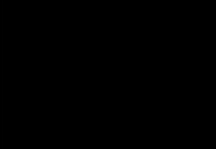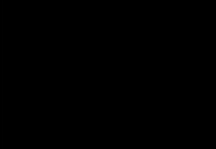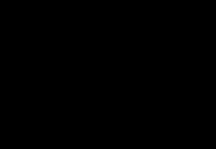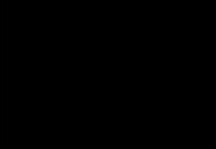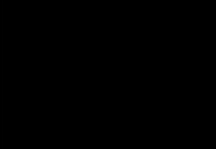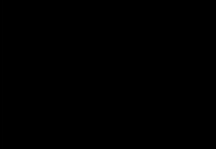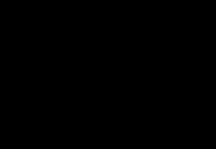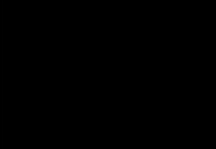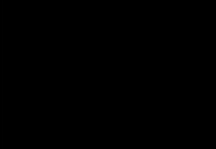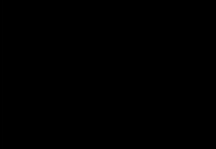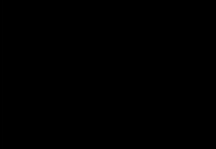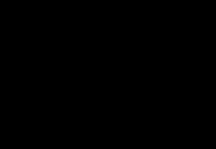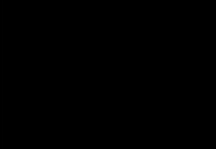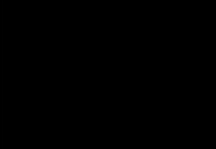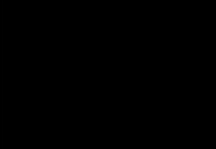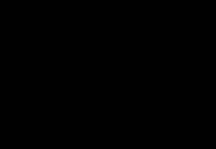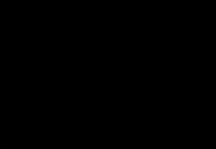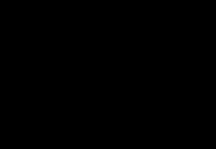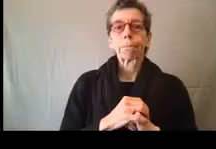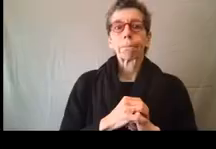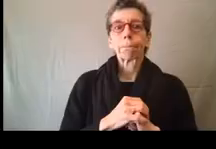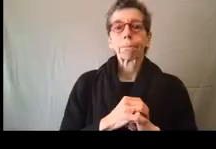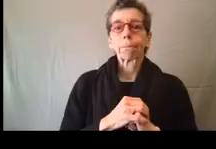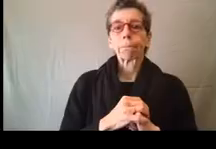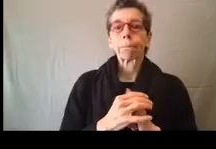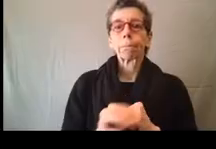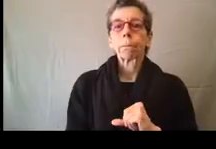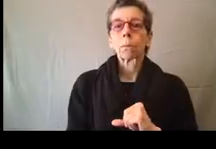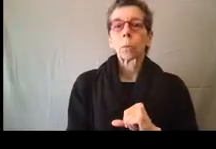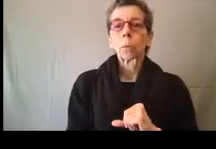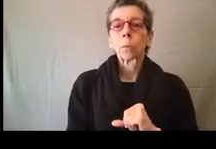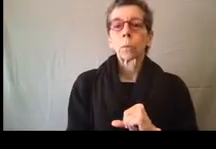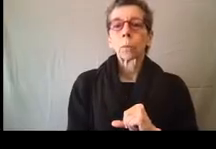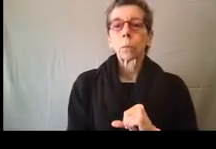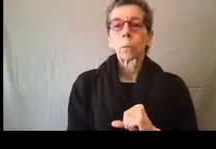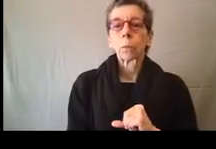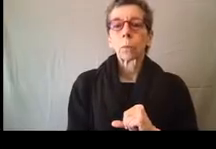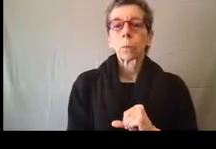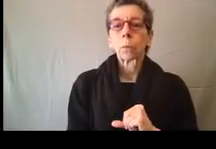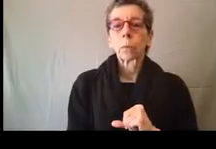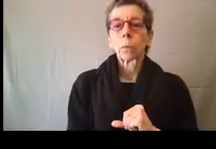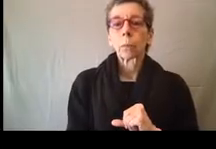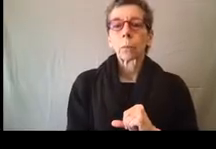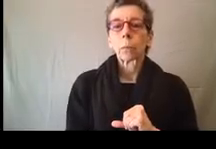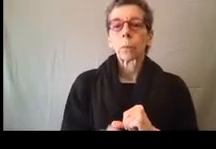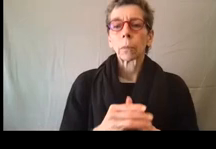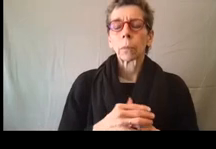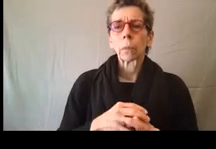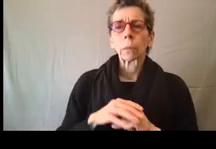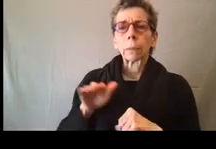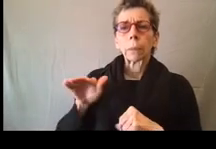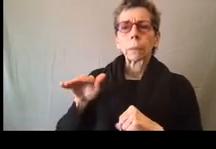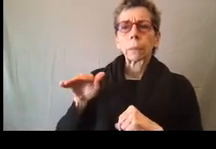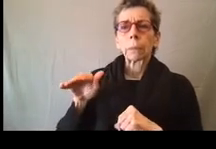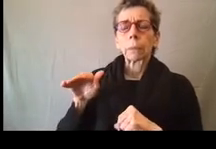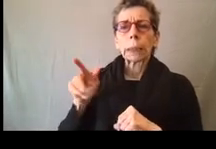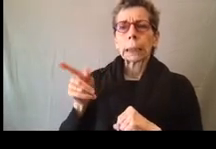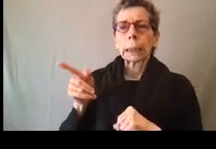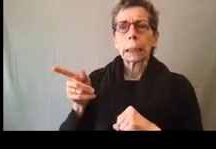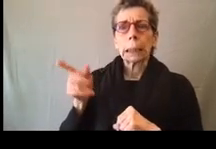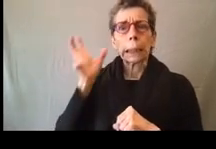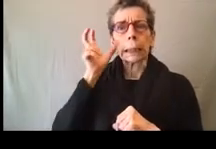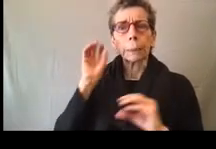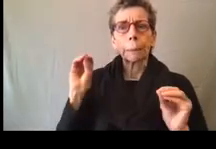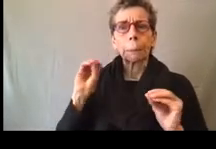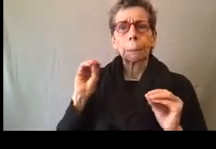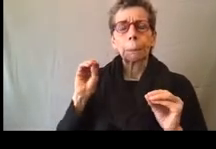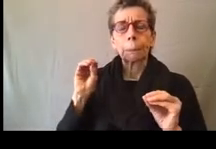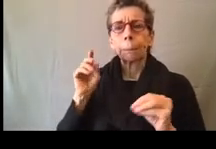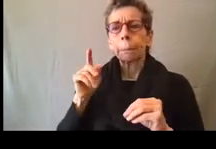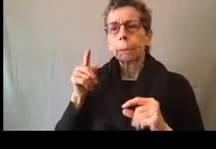Phil, I am going to interrupt, looks like you are muted, sir. If you would like to start